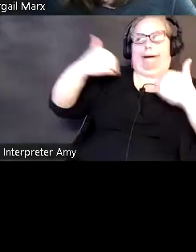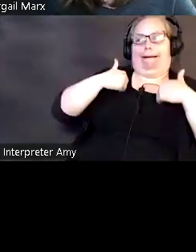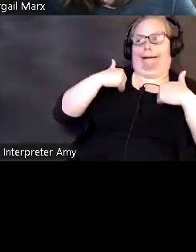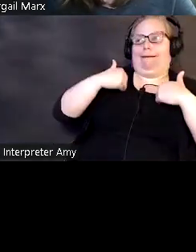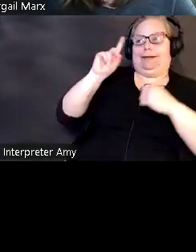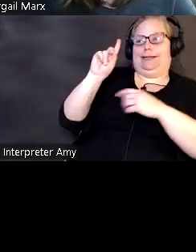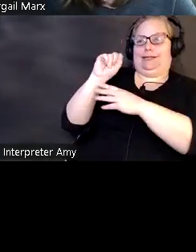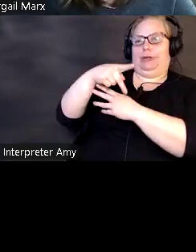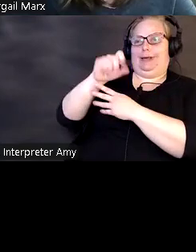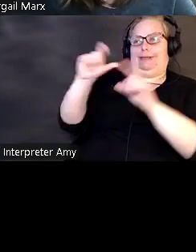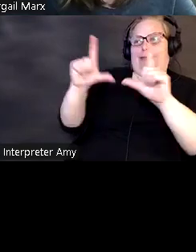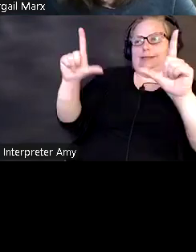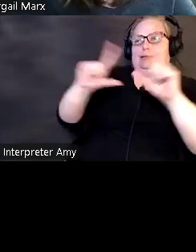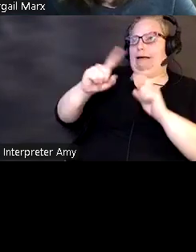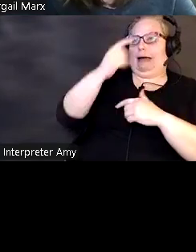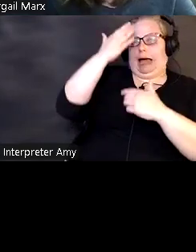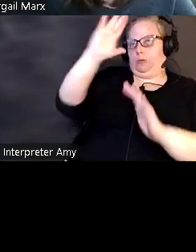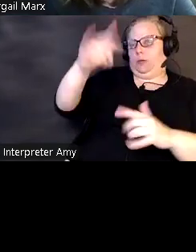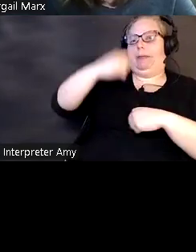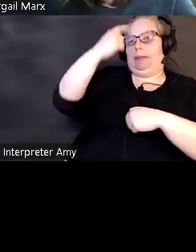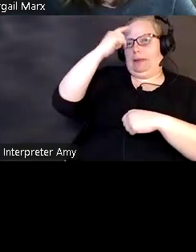I think you do have to have it, that was my impression too.